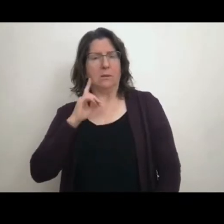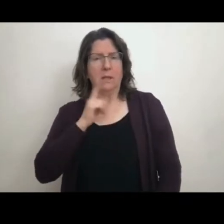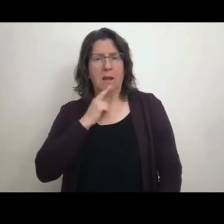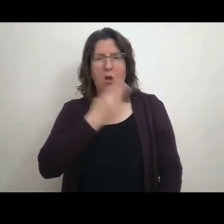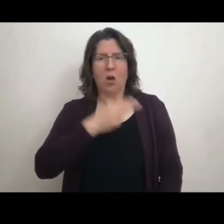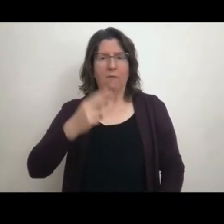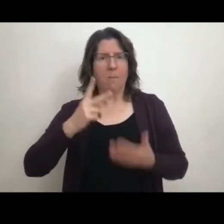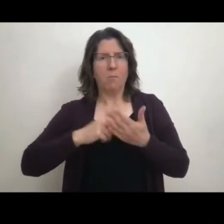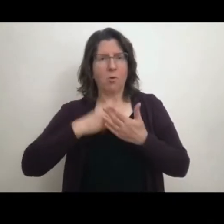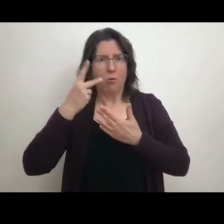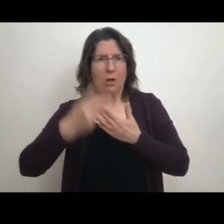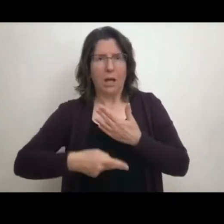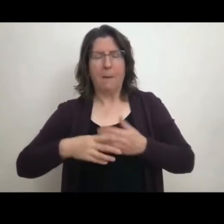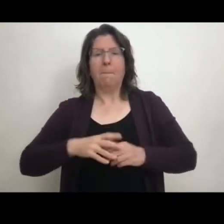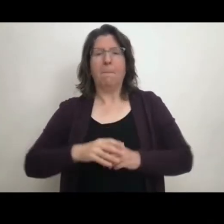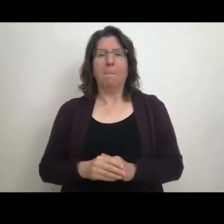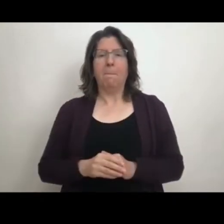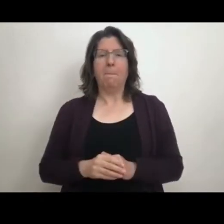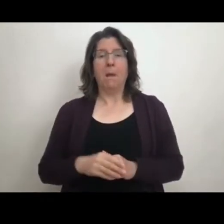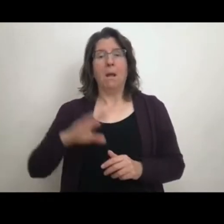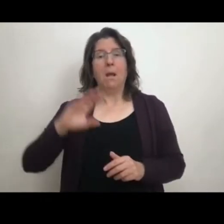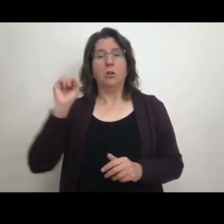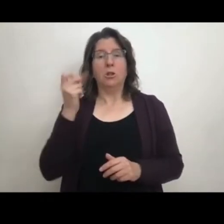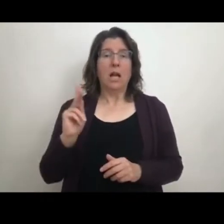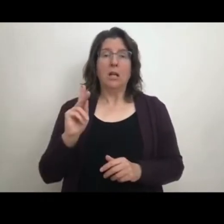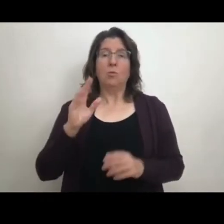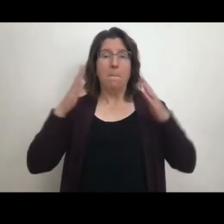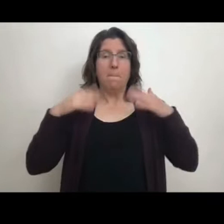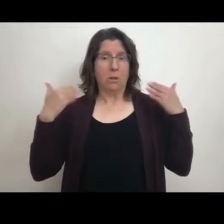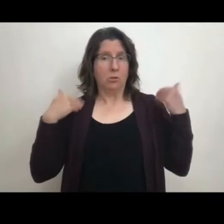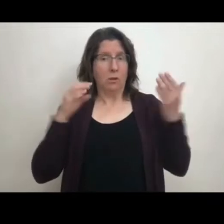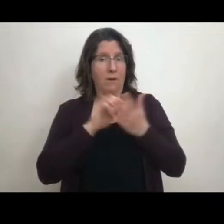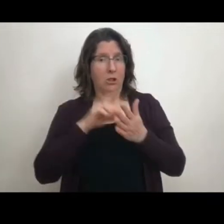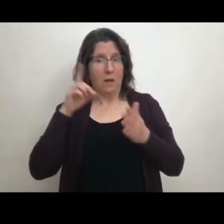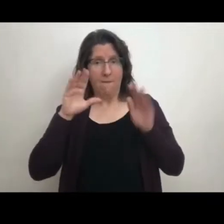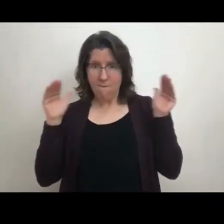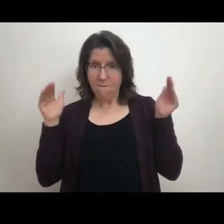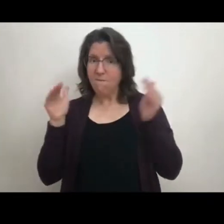province of Saskatchewan in the education of deaf and hard of hearing students.